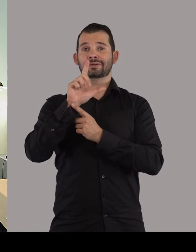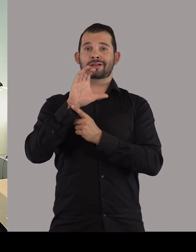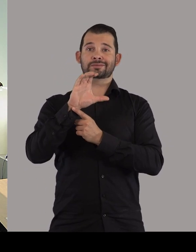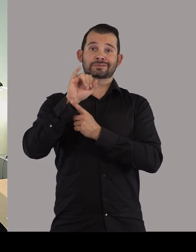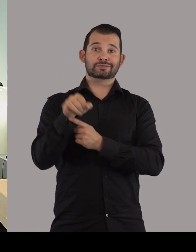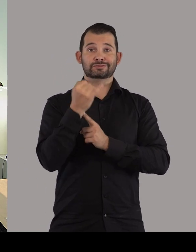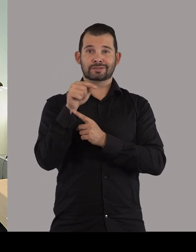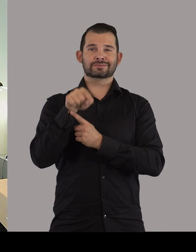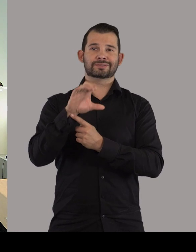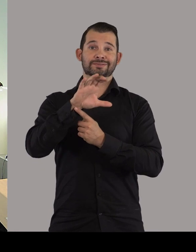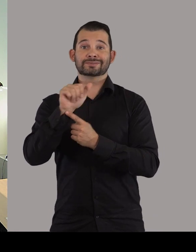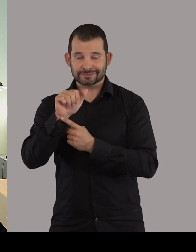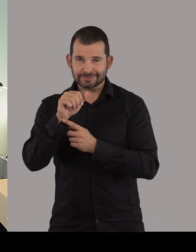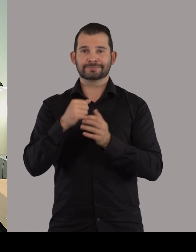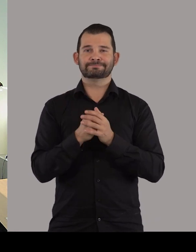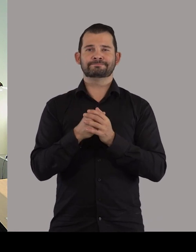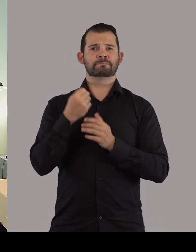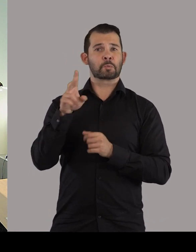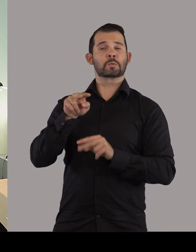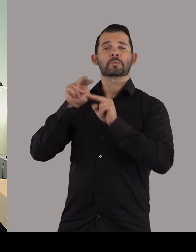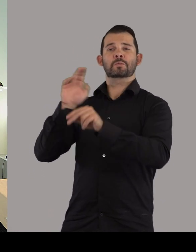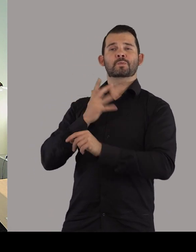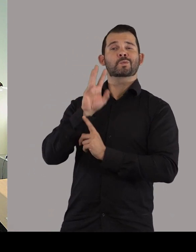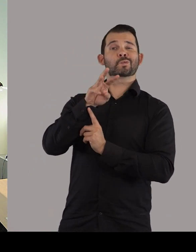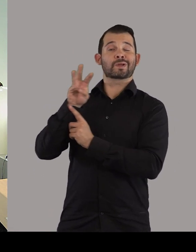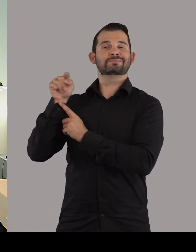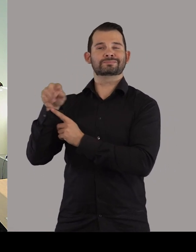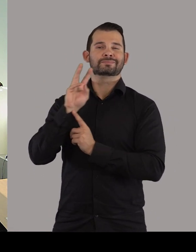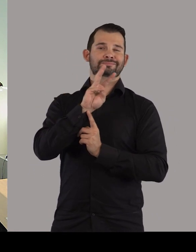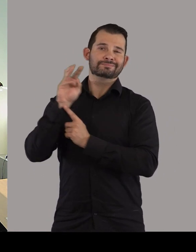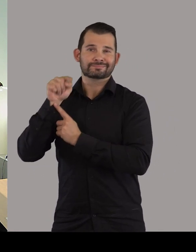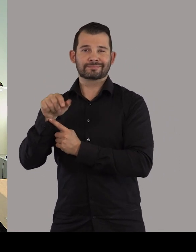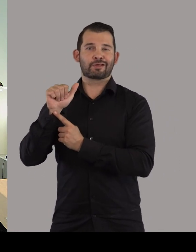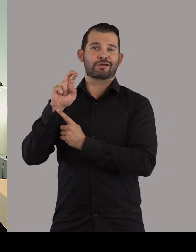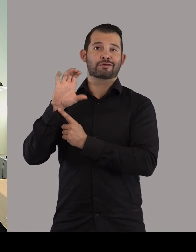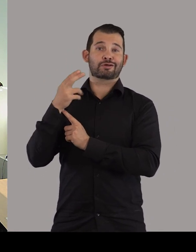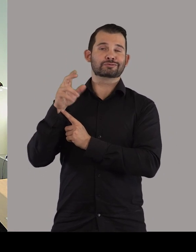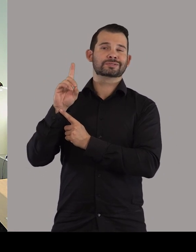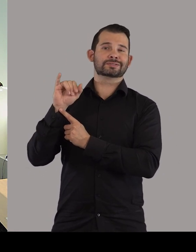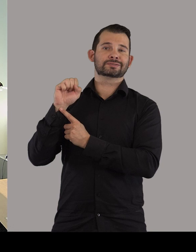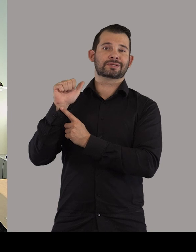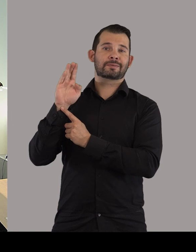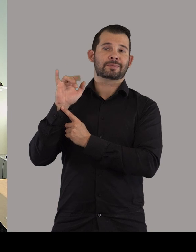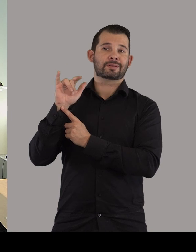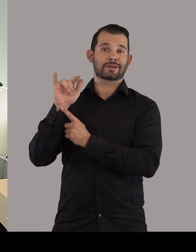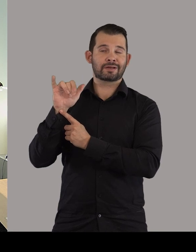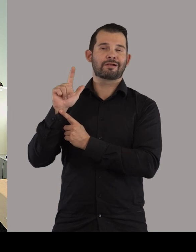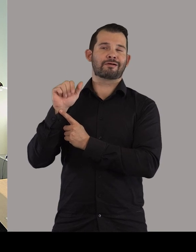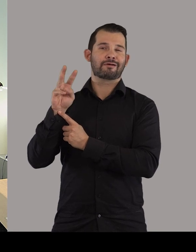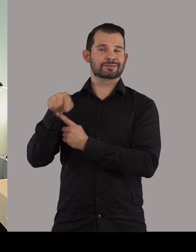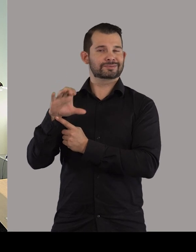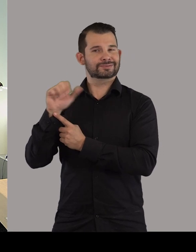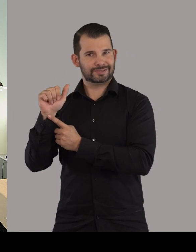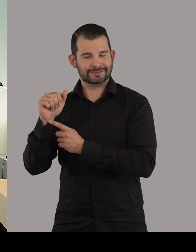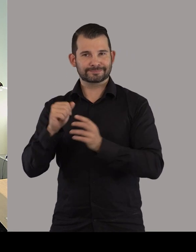or by visiting our website at www.archdisabilitylaw.ca.